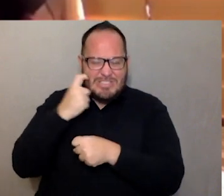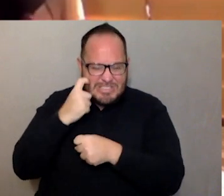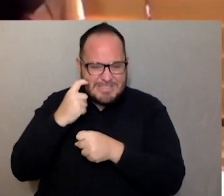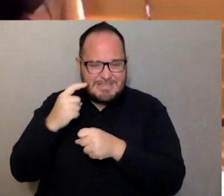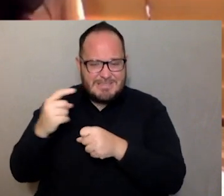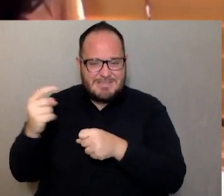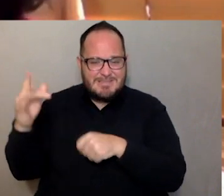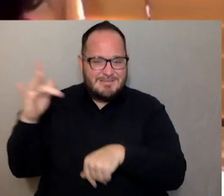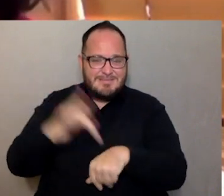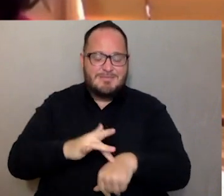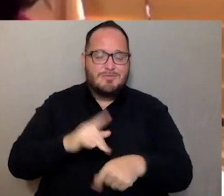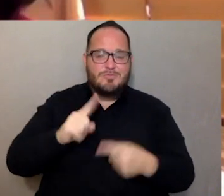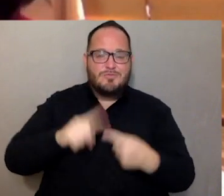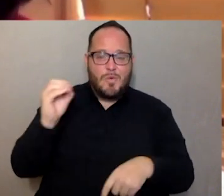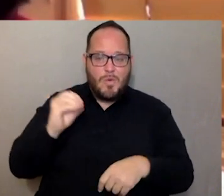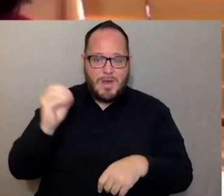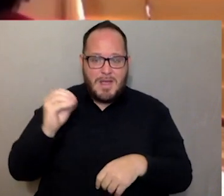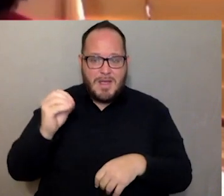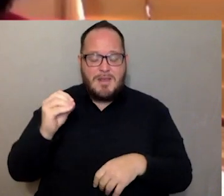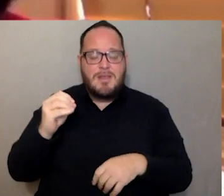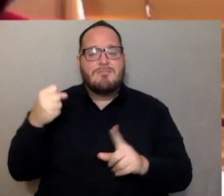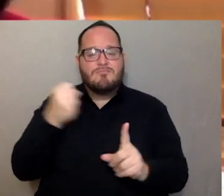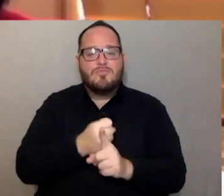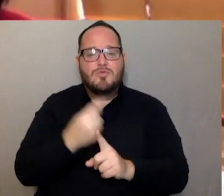SCHOOL DISTRICT, BUT LIVED IN HILLSBORO. I KNEW IMMEDIATELY THAT IT WAS A MEMBER OF THE LATINX COMMUNITY.